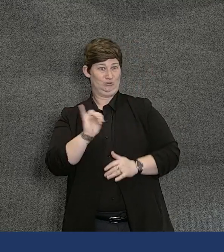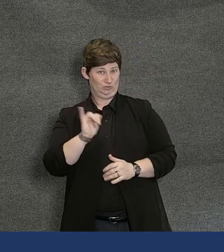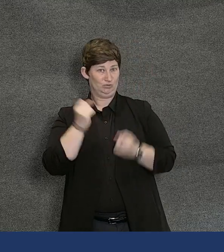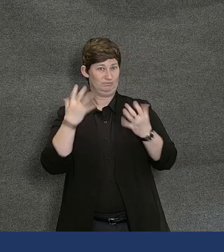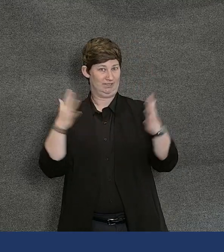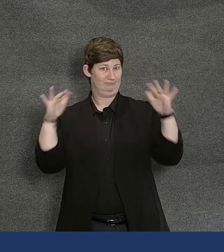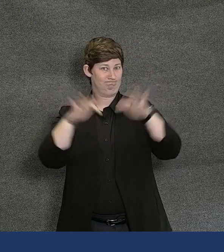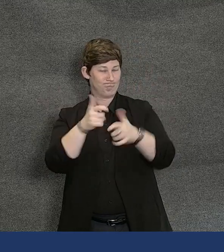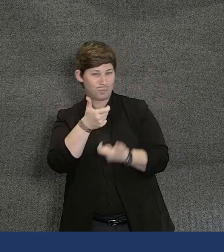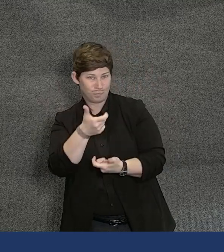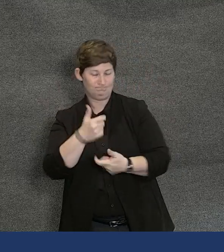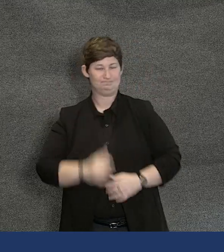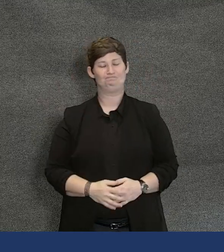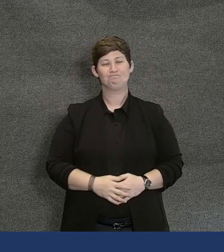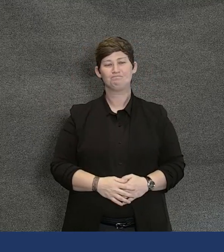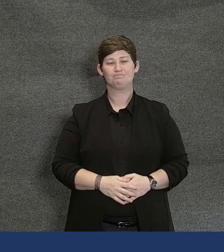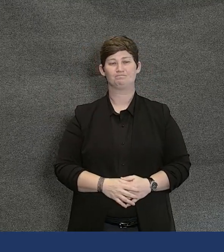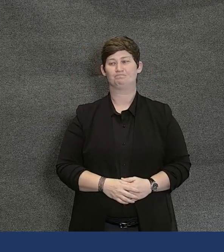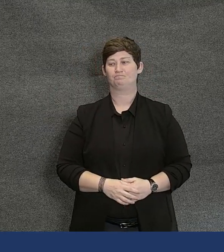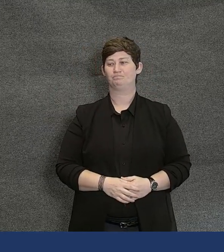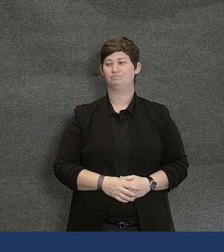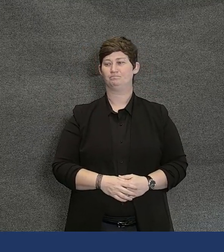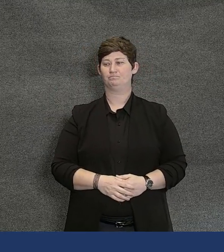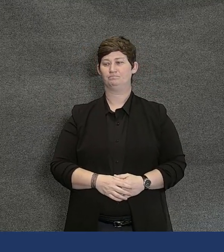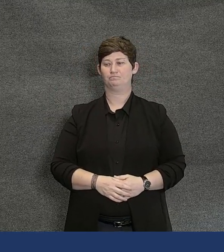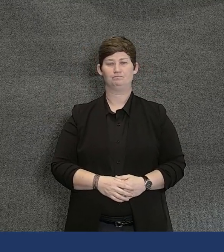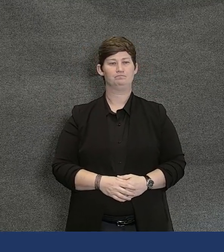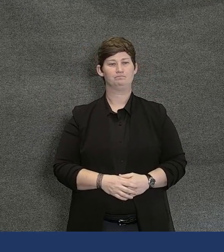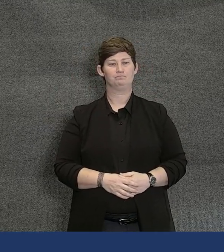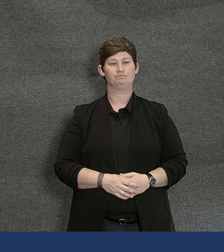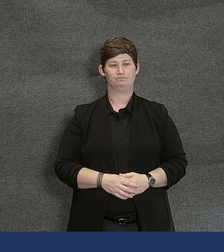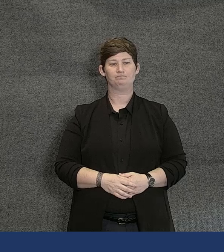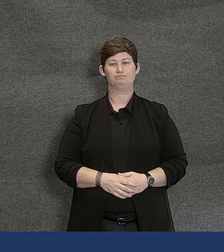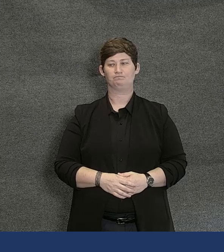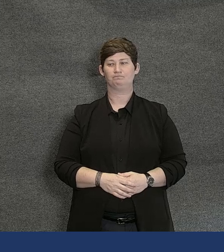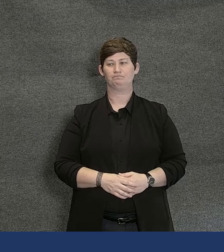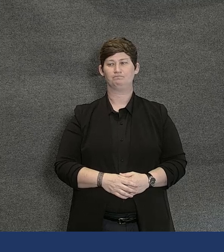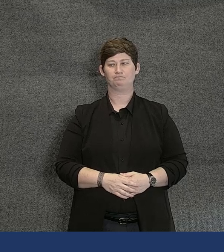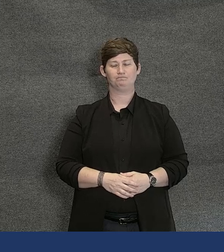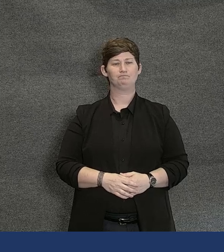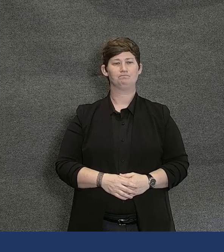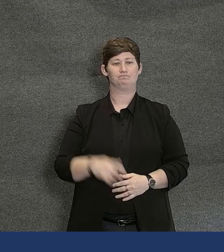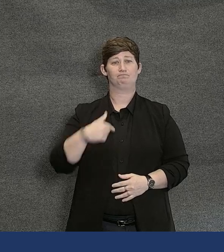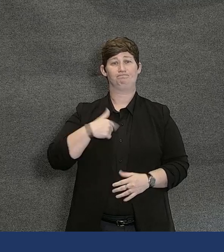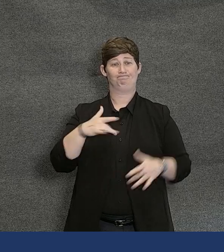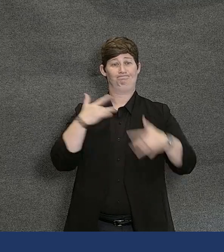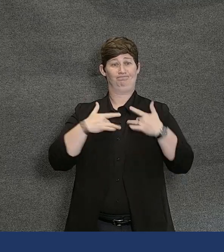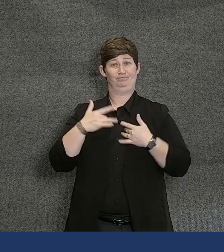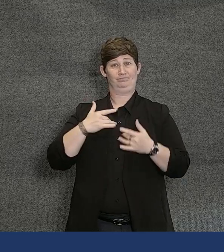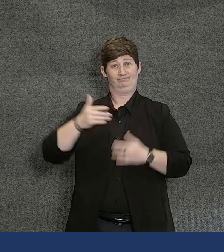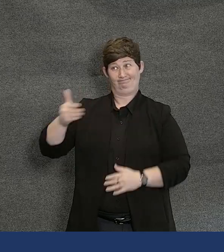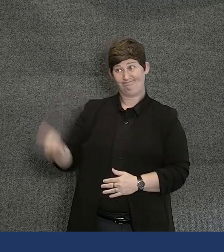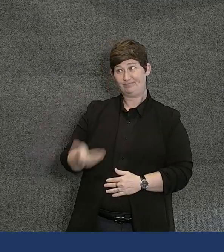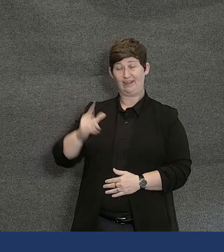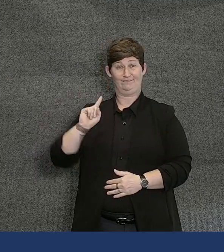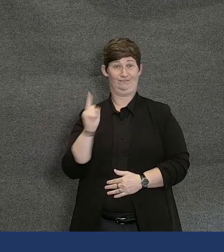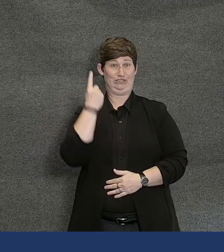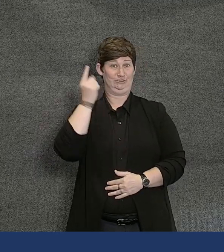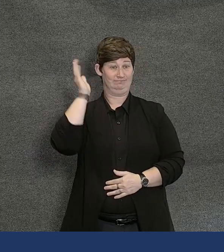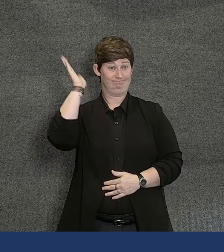So I am so excited to introduce our first speaker. And I actually found out last night